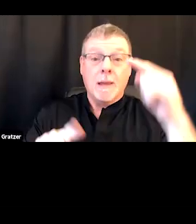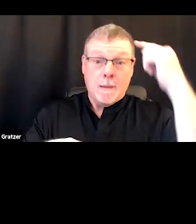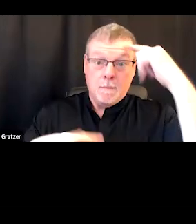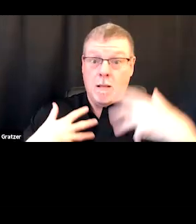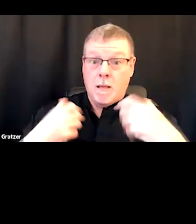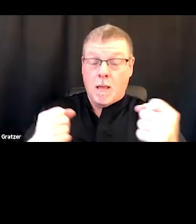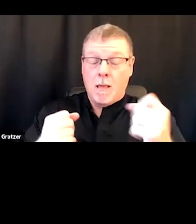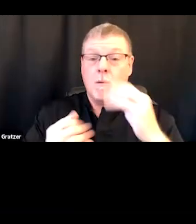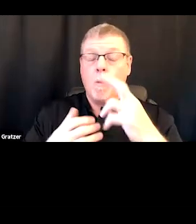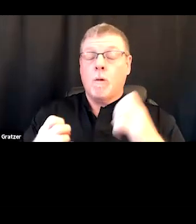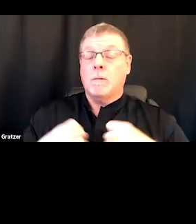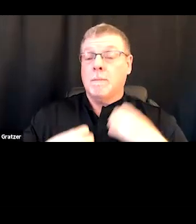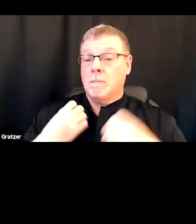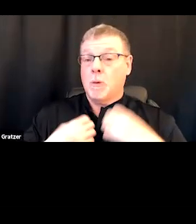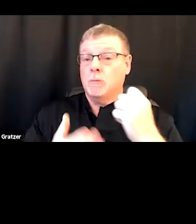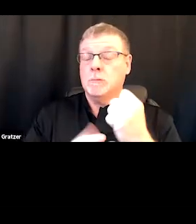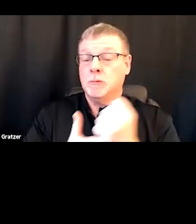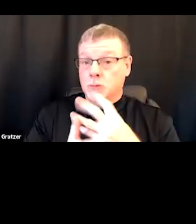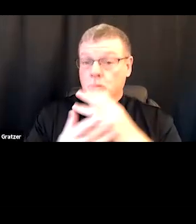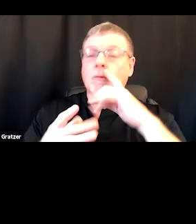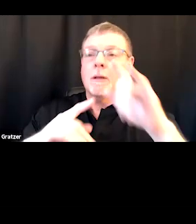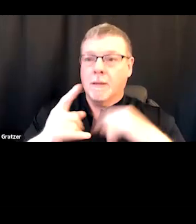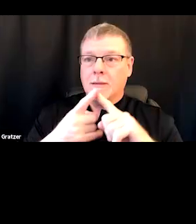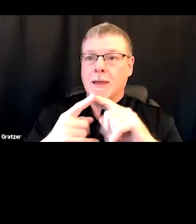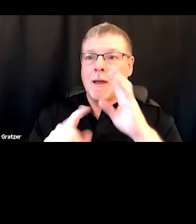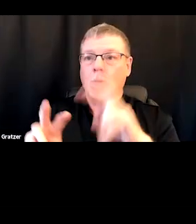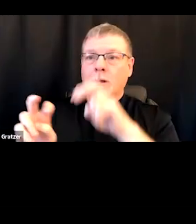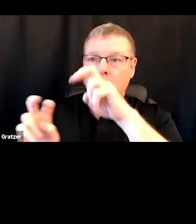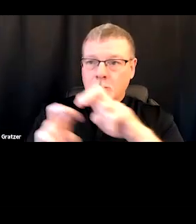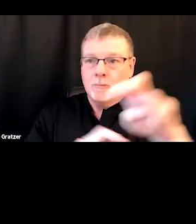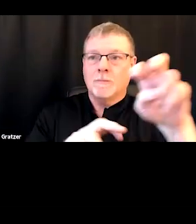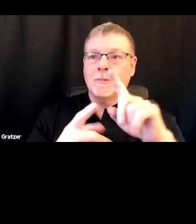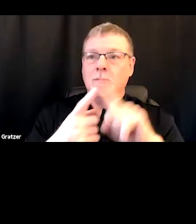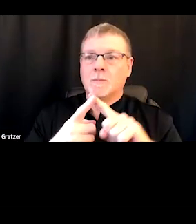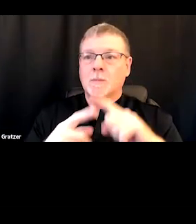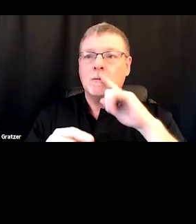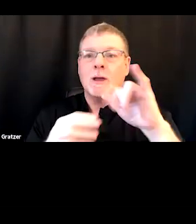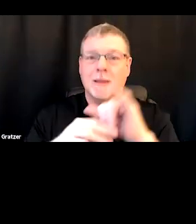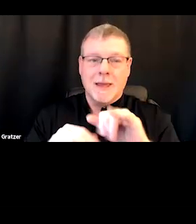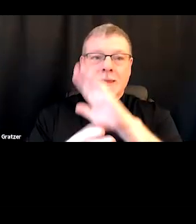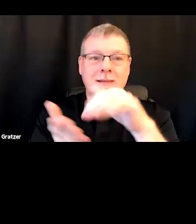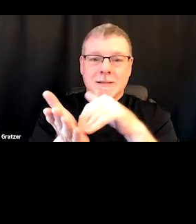or social and emotional component, the call taker then transfers the call to our clinician in the center